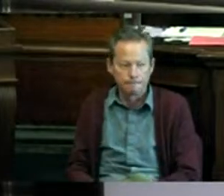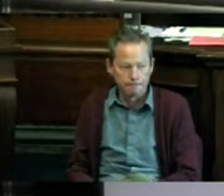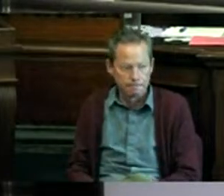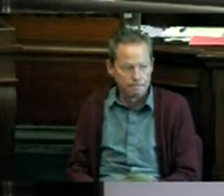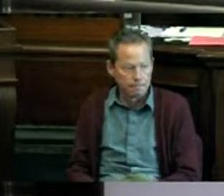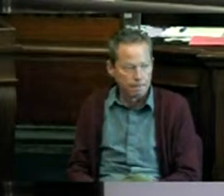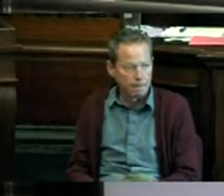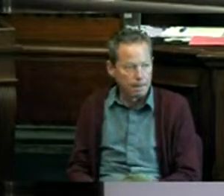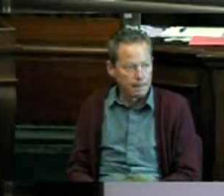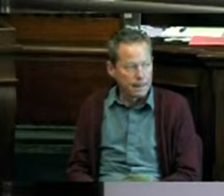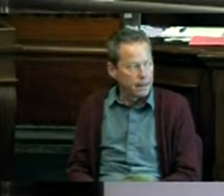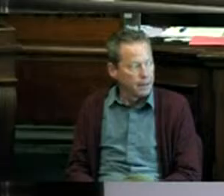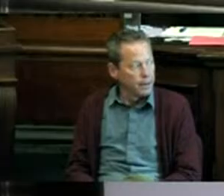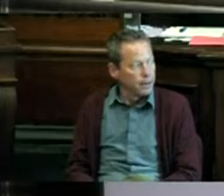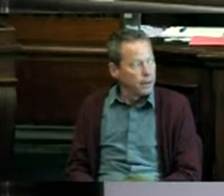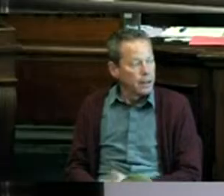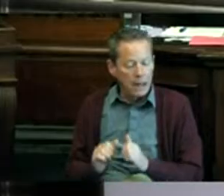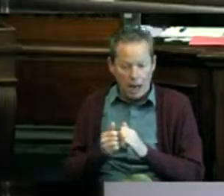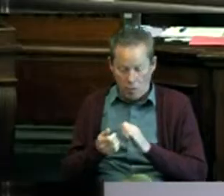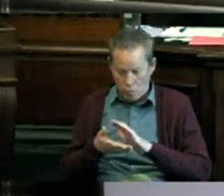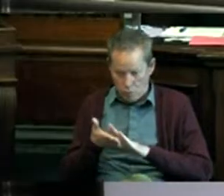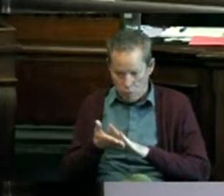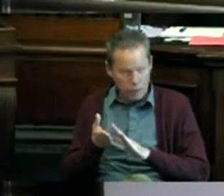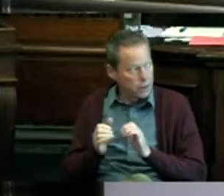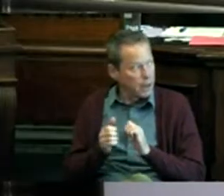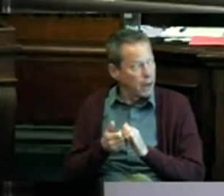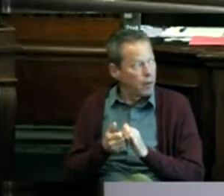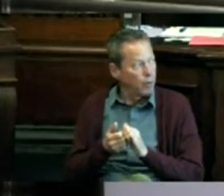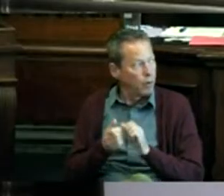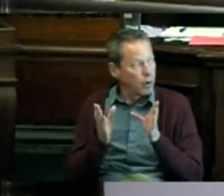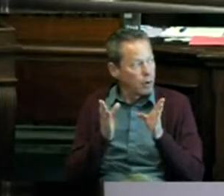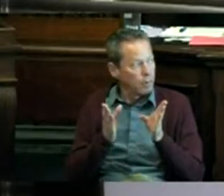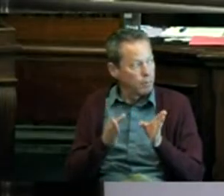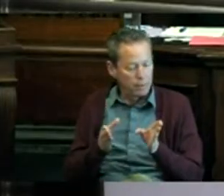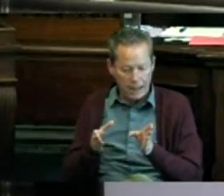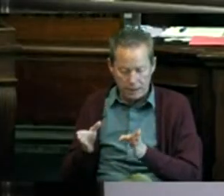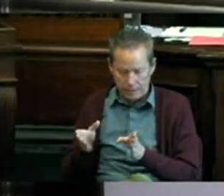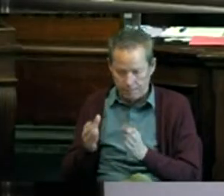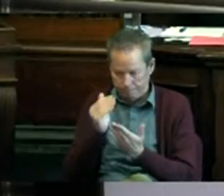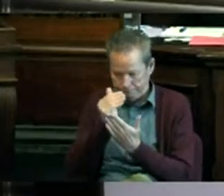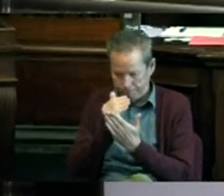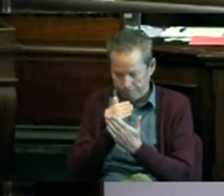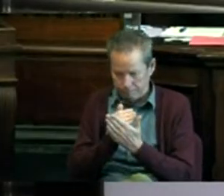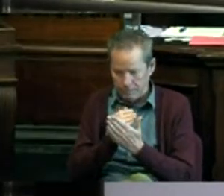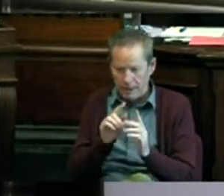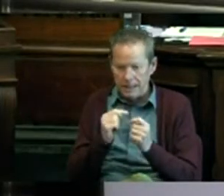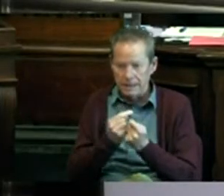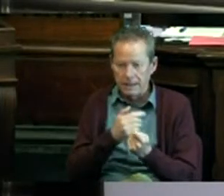provide us with all what we need